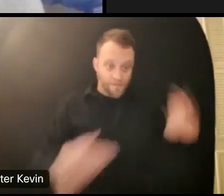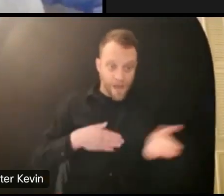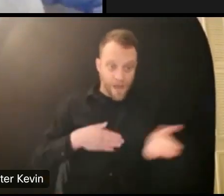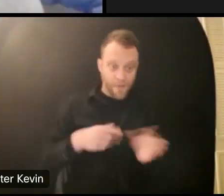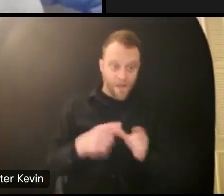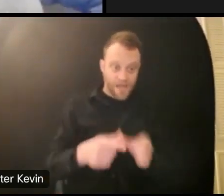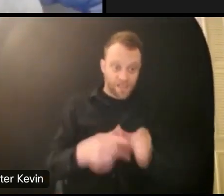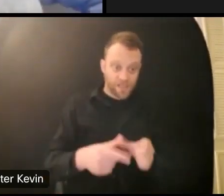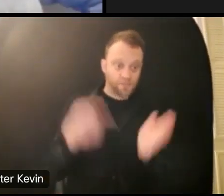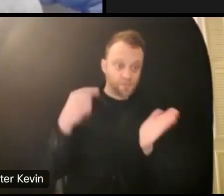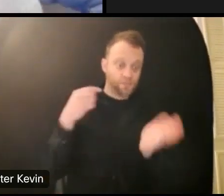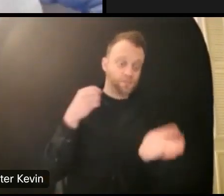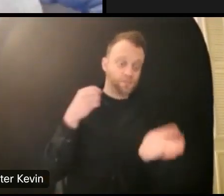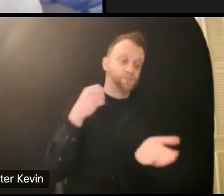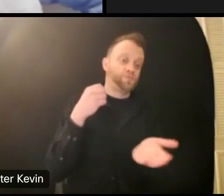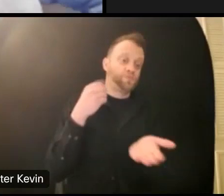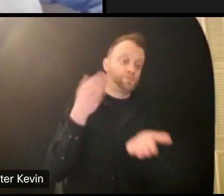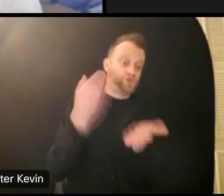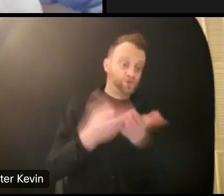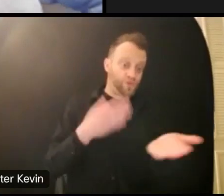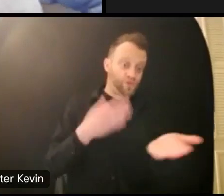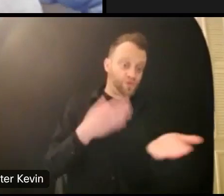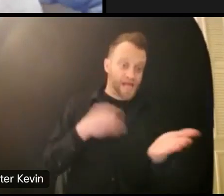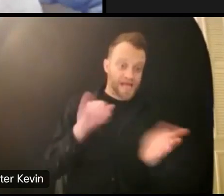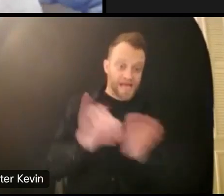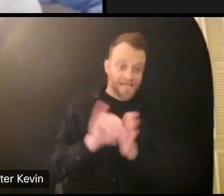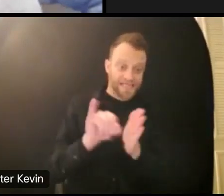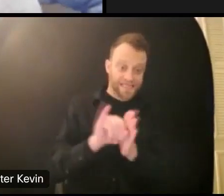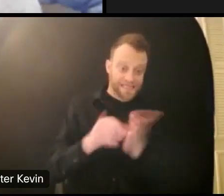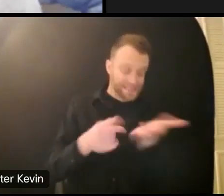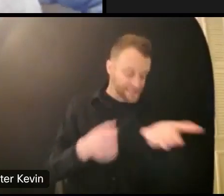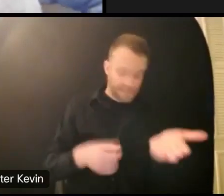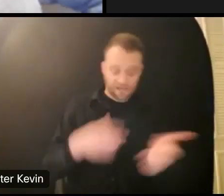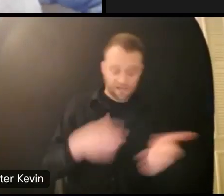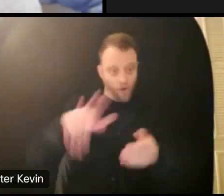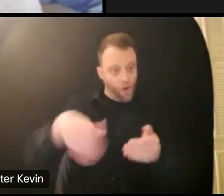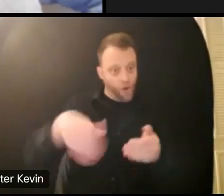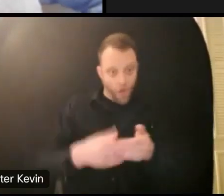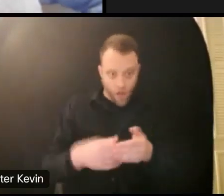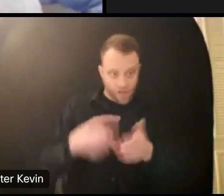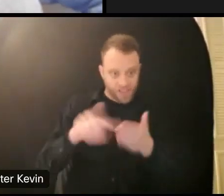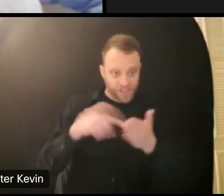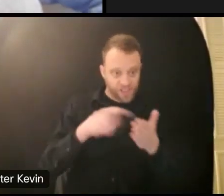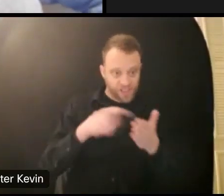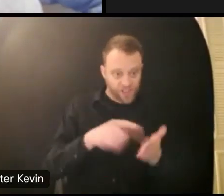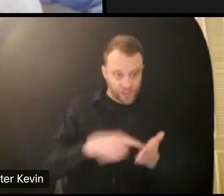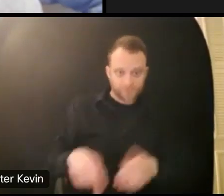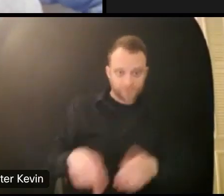share that your ID card should work on the entrance of 14th Street just south